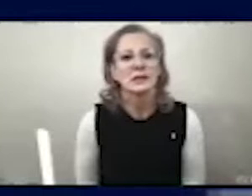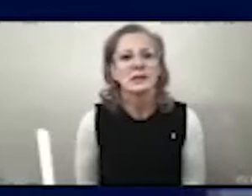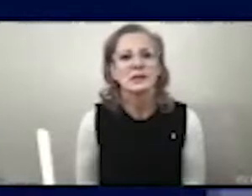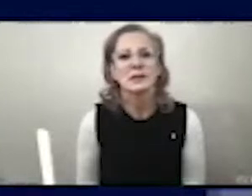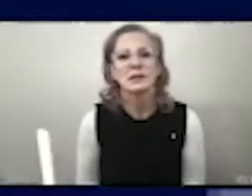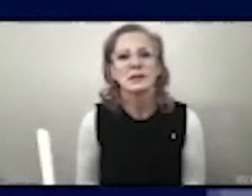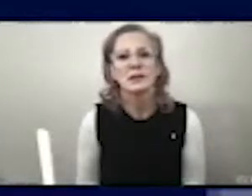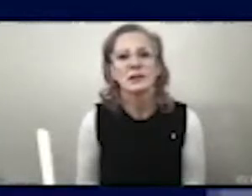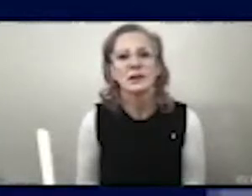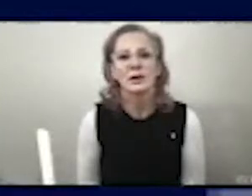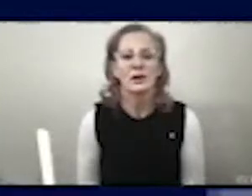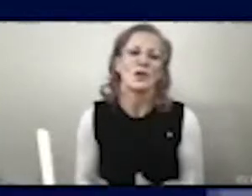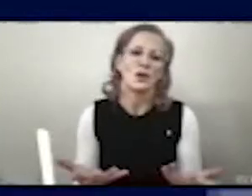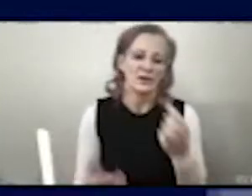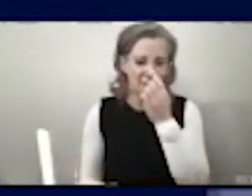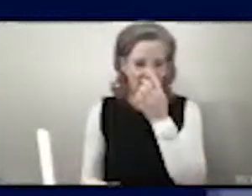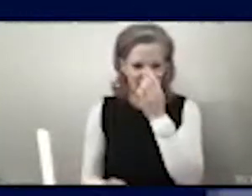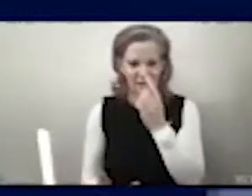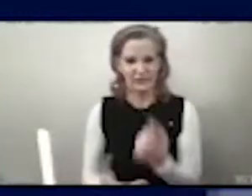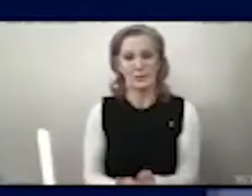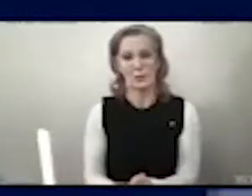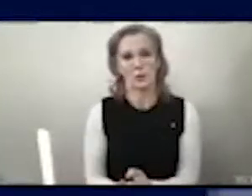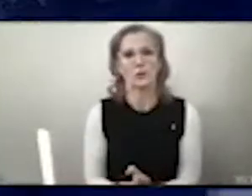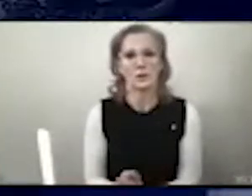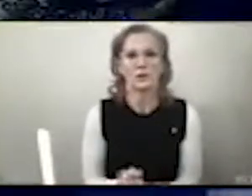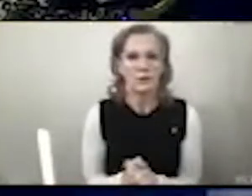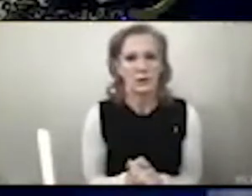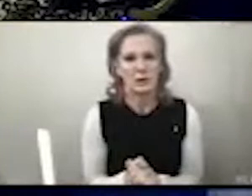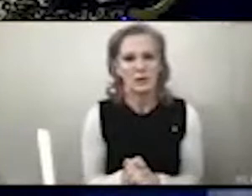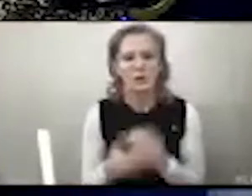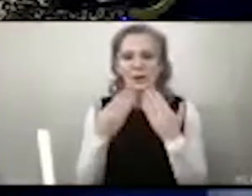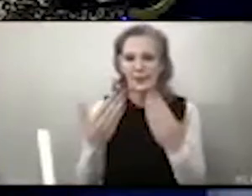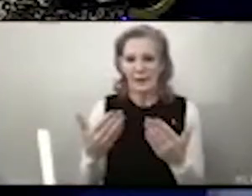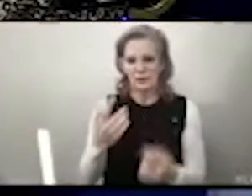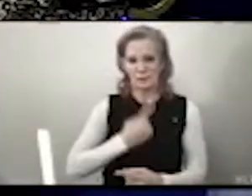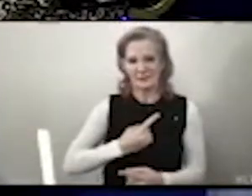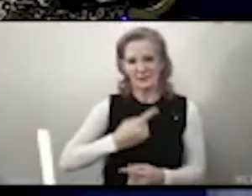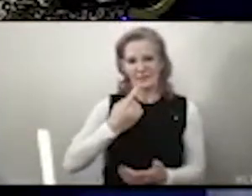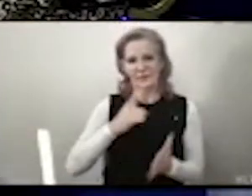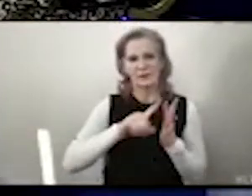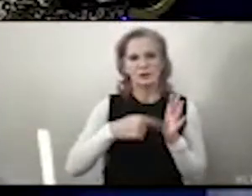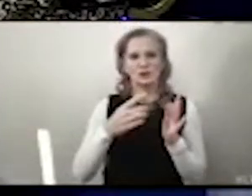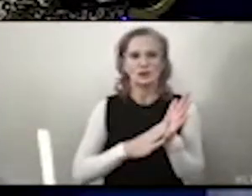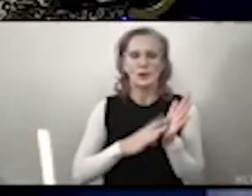Thank you, Dame Jocelyn. Um, I'm Jim Naughtie and it's my great pleasure to welcome you to the launch of the Post-Covid-19 Futures